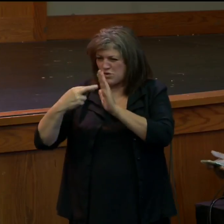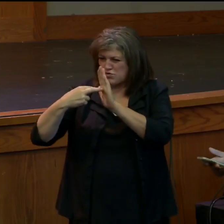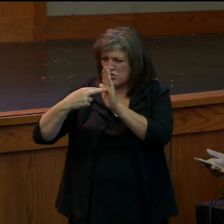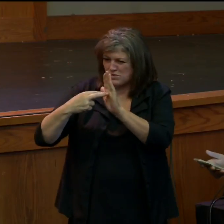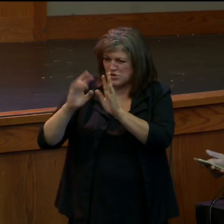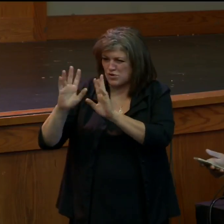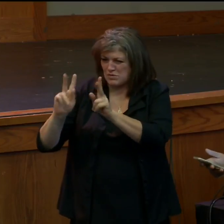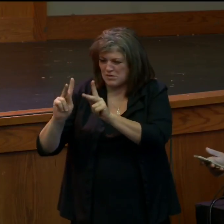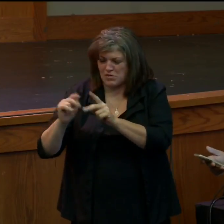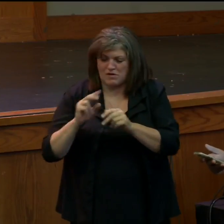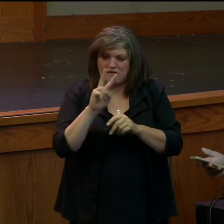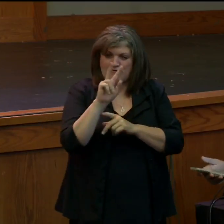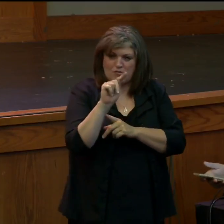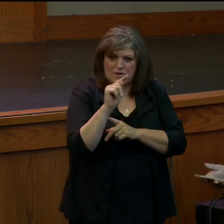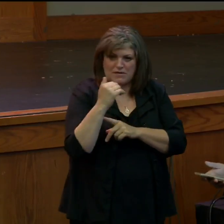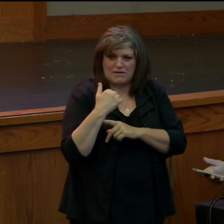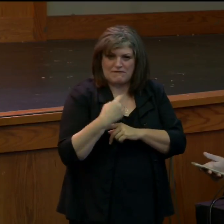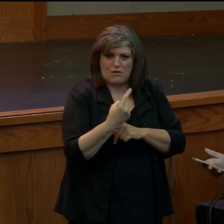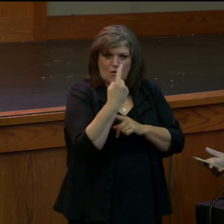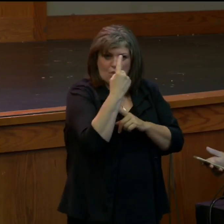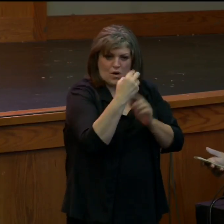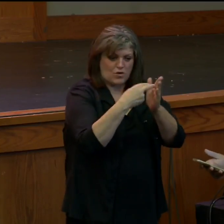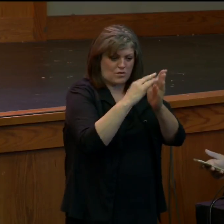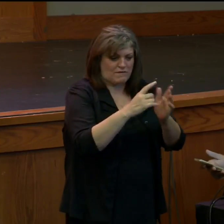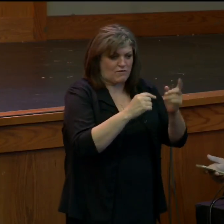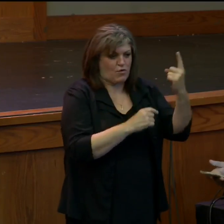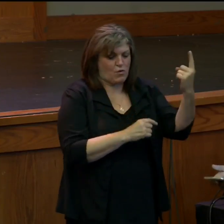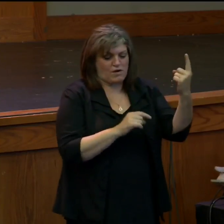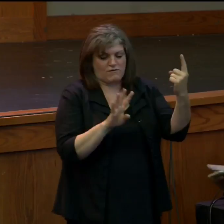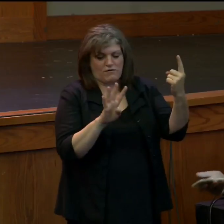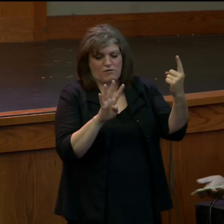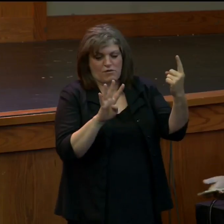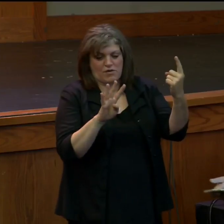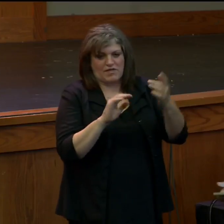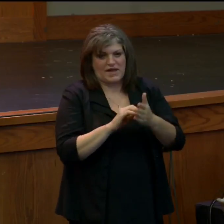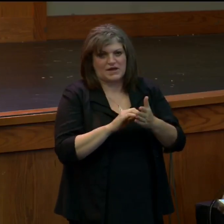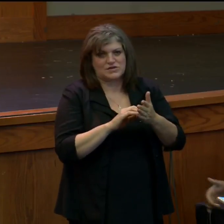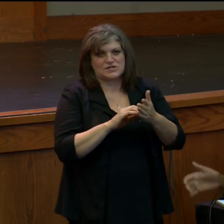BECAUSE IN VERMONT THEY HAVE ONE REPRESENTATIVE FOR EVERY 4,059 RESIDENTS.